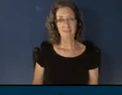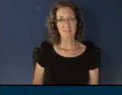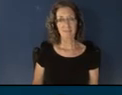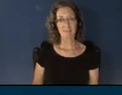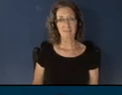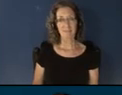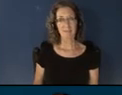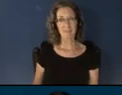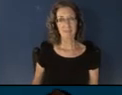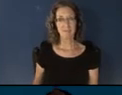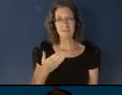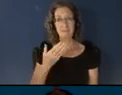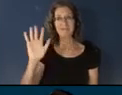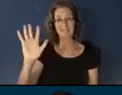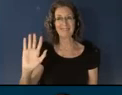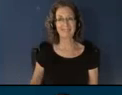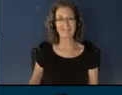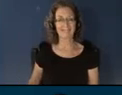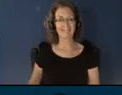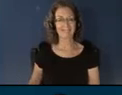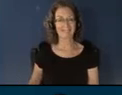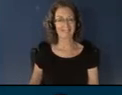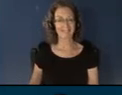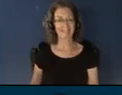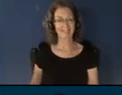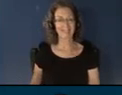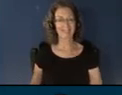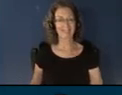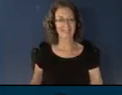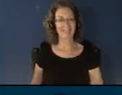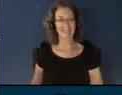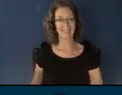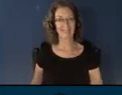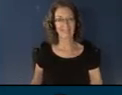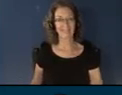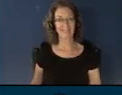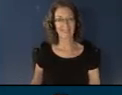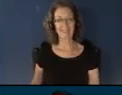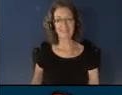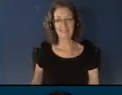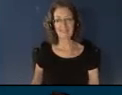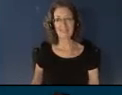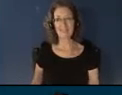Thank you Susan. Okay so um I think the next presentation is at 10, so